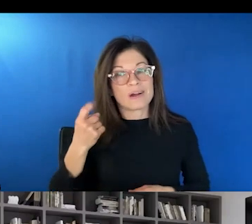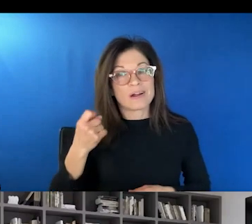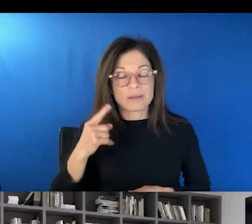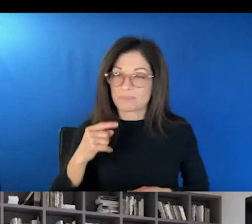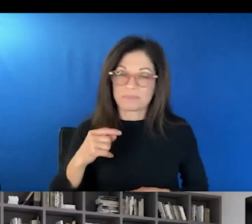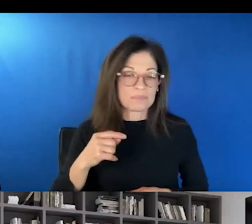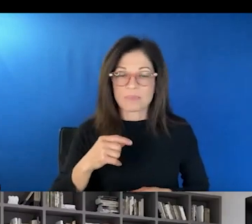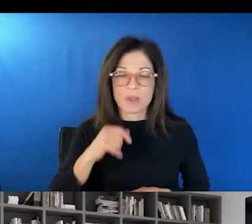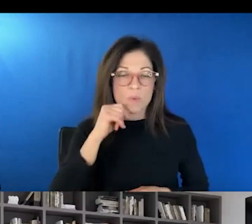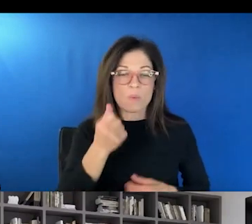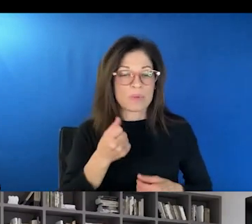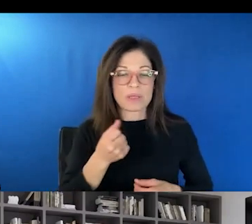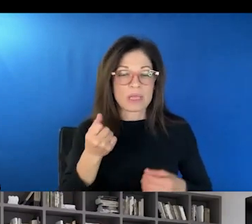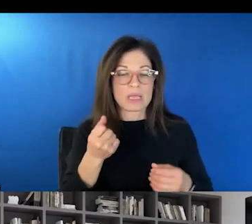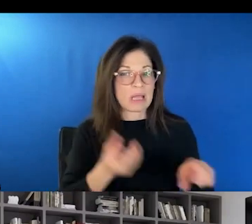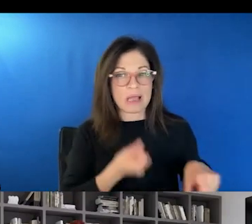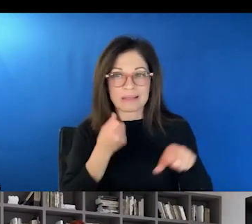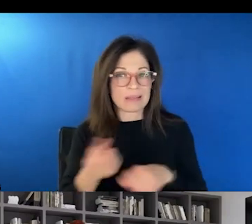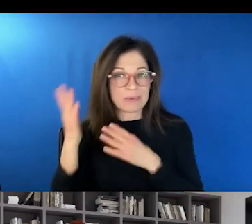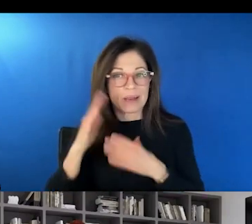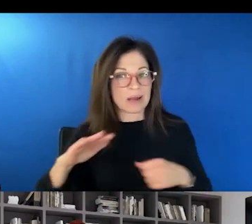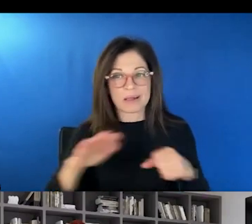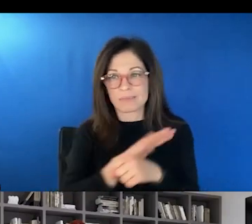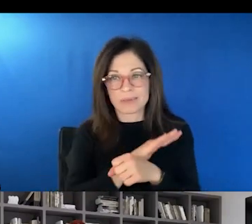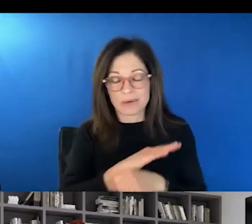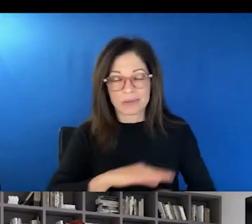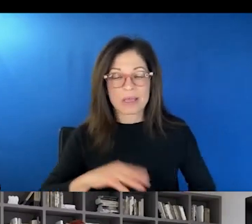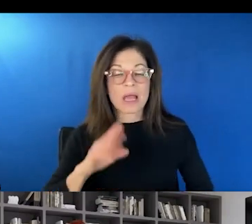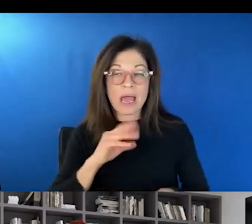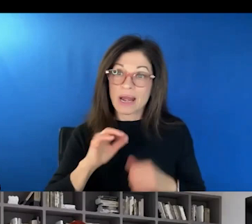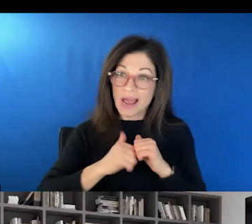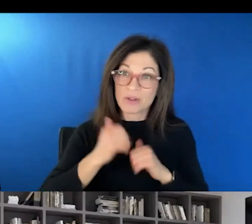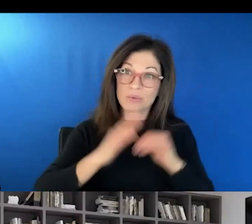ELIMINATED ENTIRELY AND HOW DO YOU BUILD THE INFRASTRUCTURE FOR